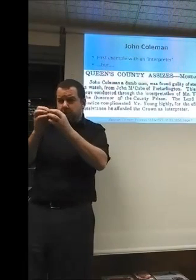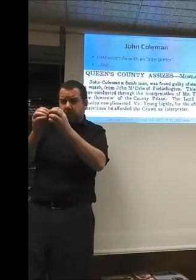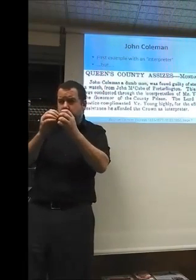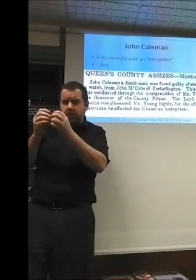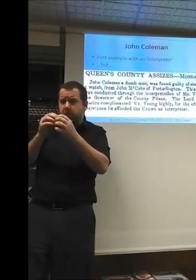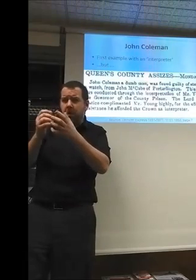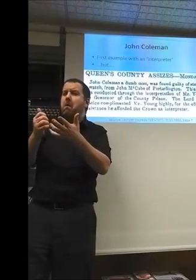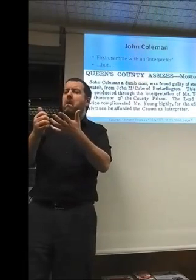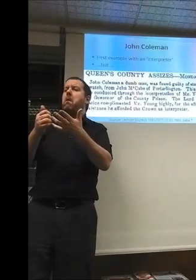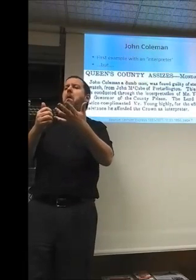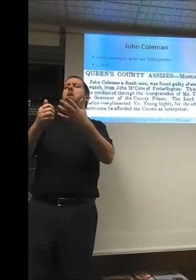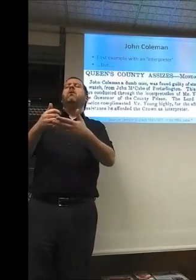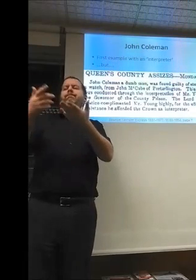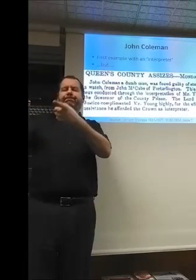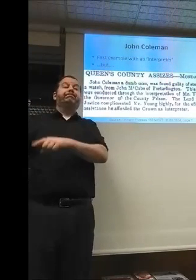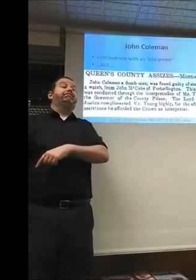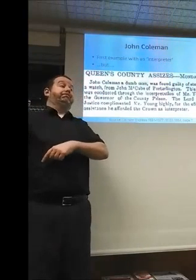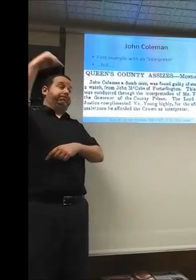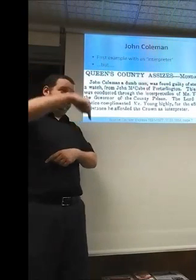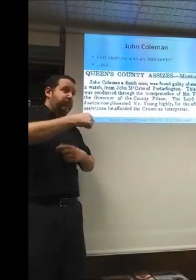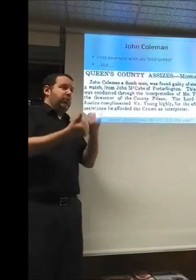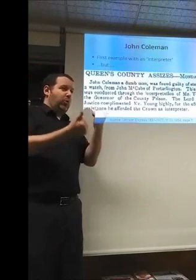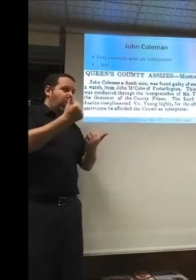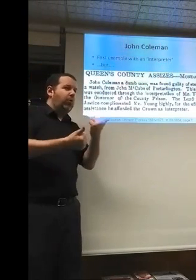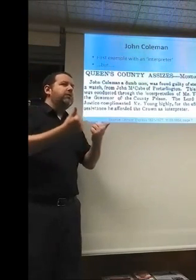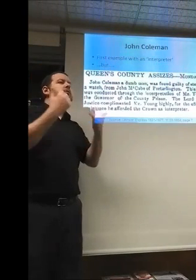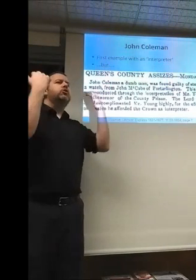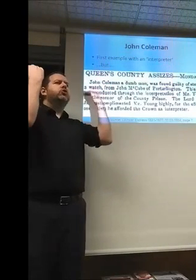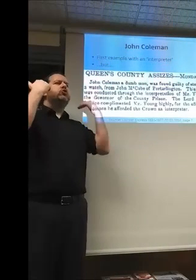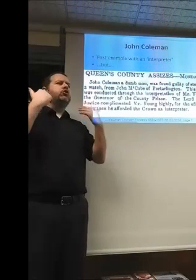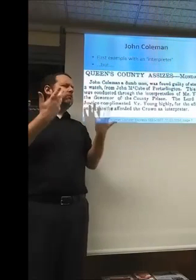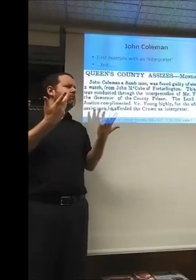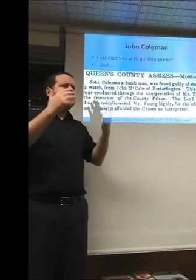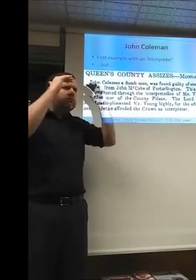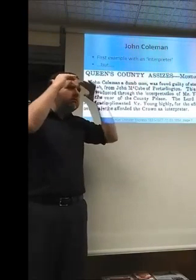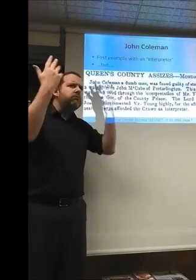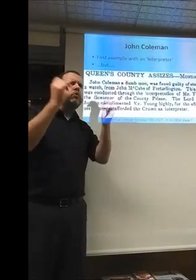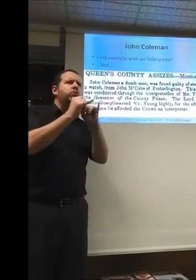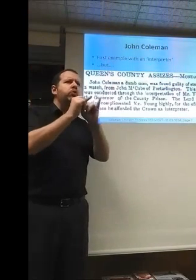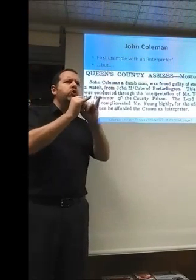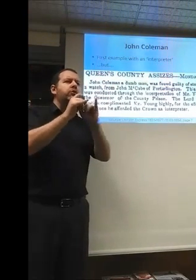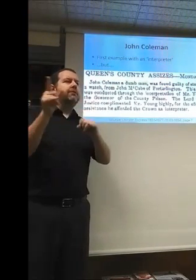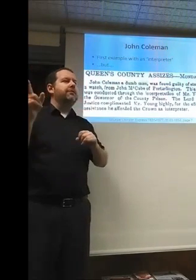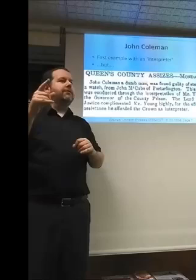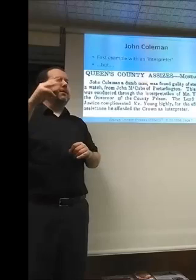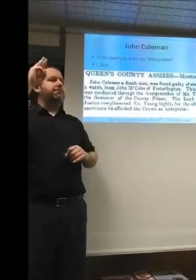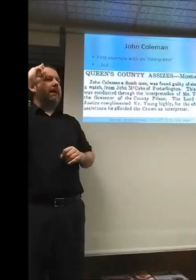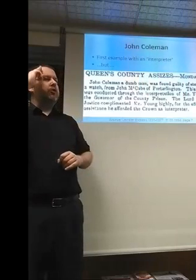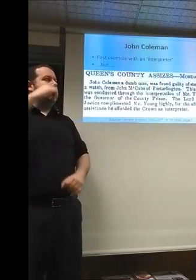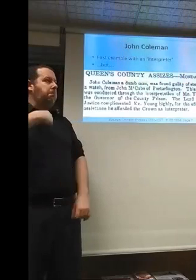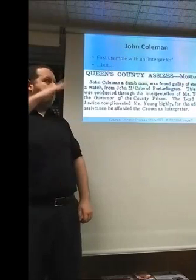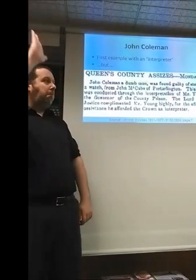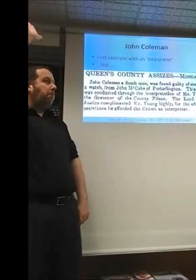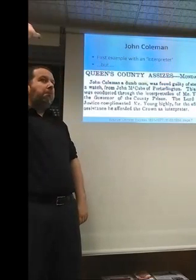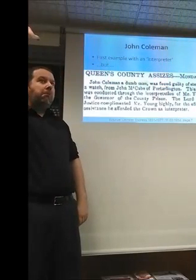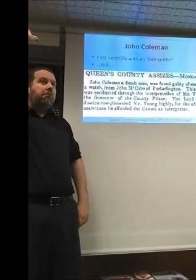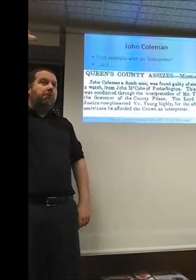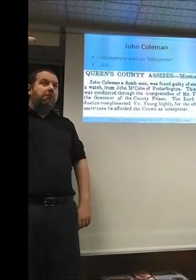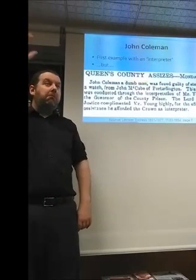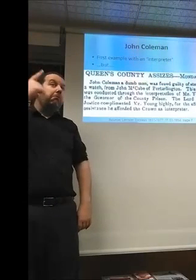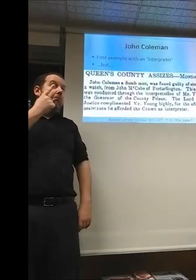did.